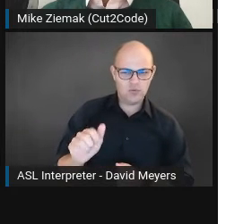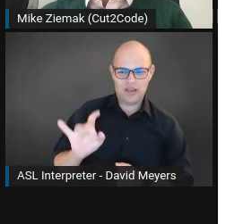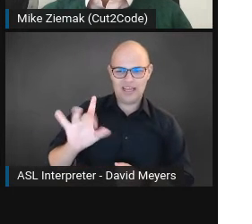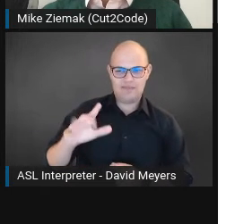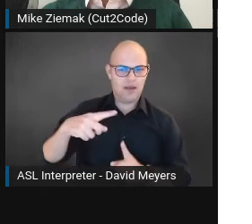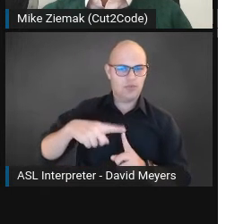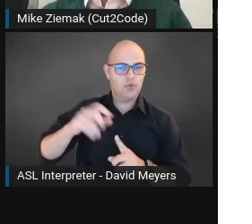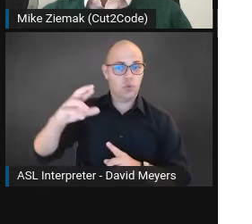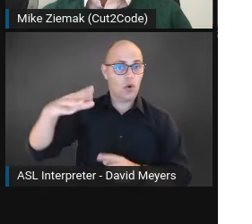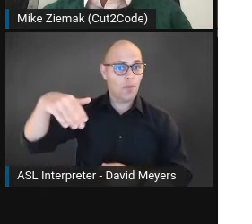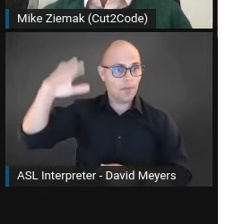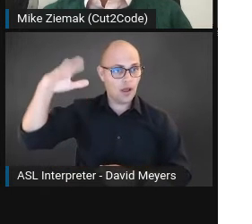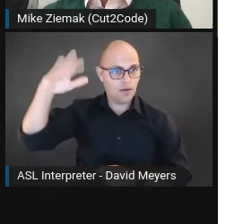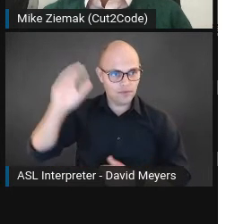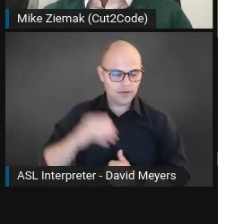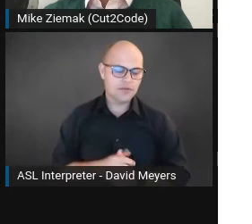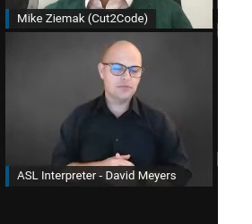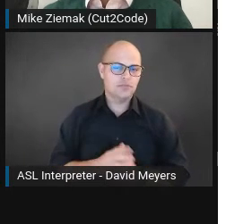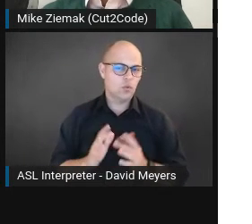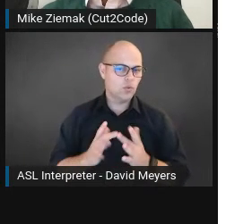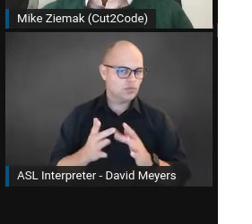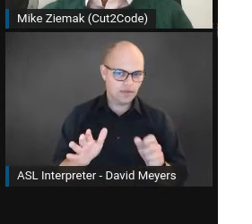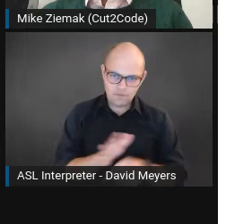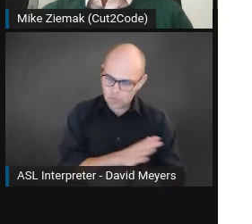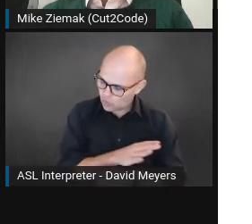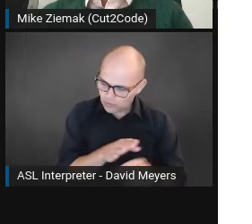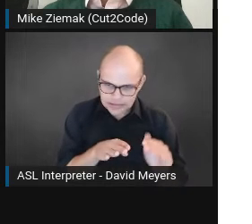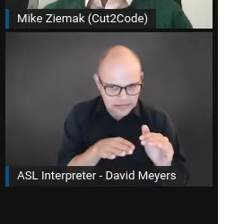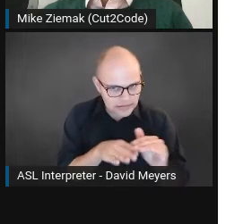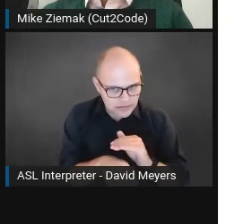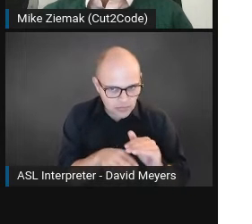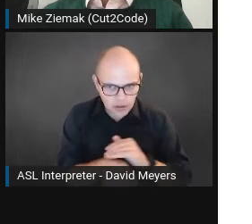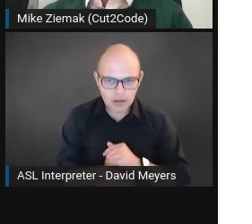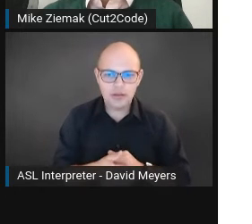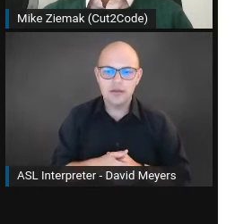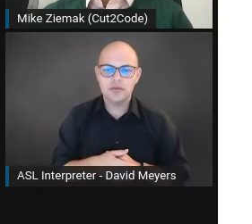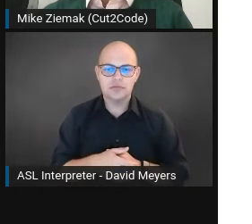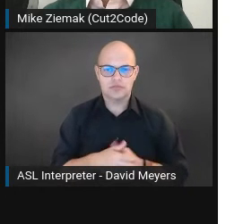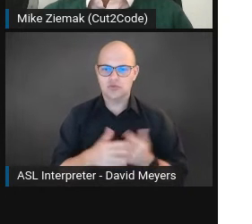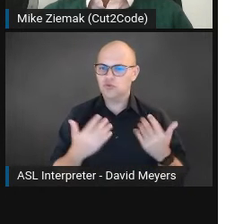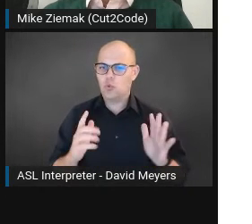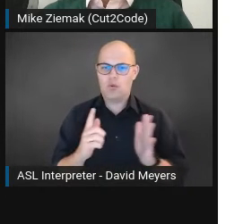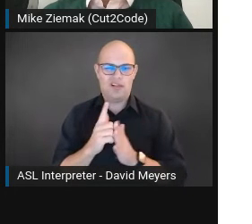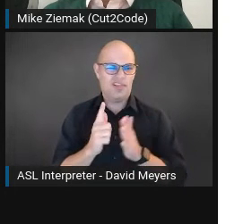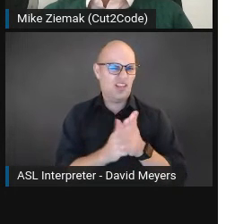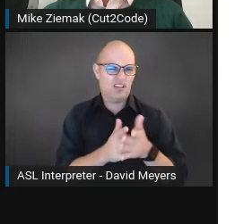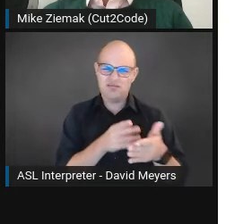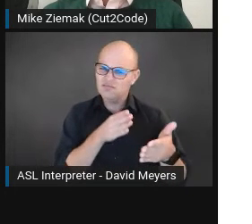to make sure that the website was fully accessible and to avoid legal actions be taken against them.